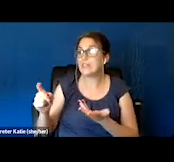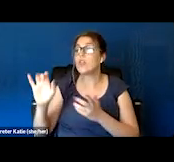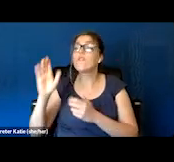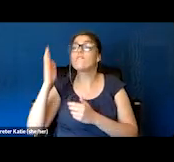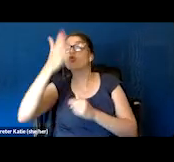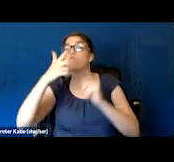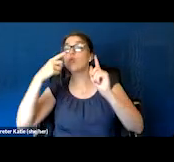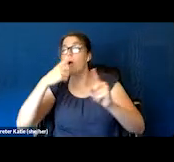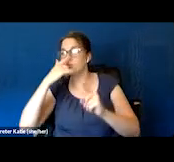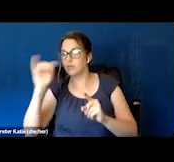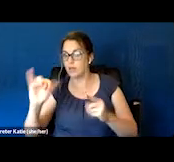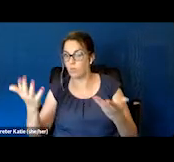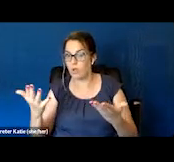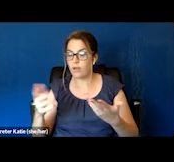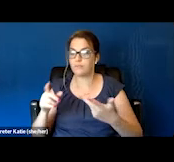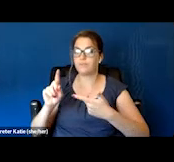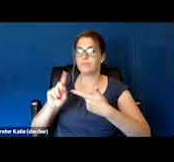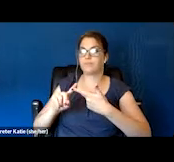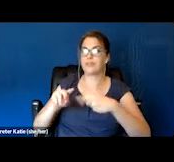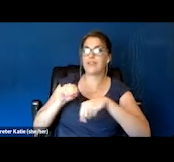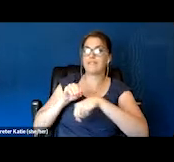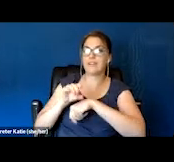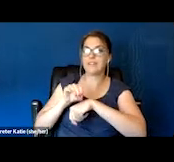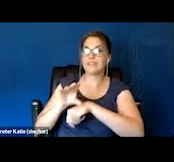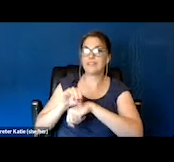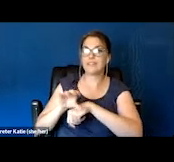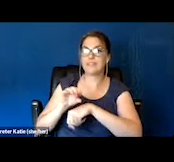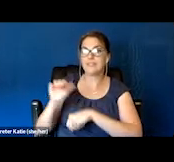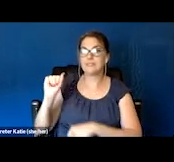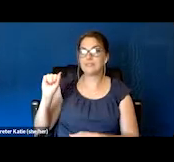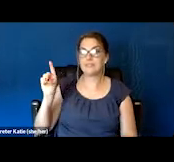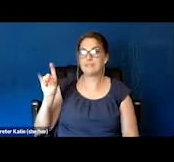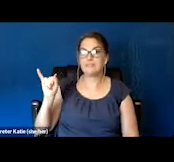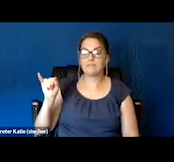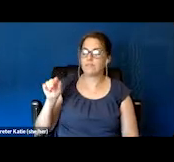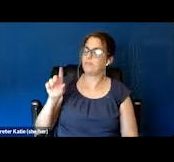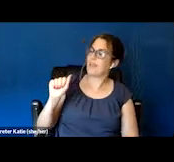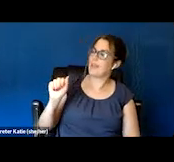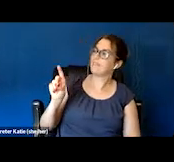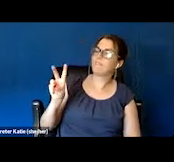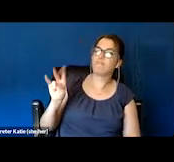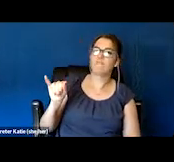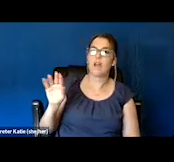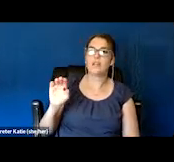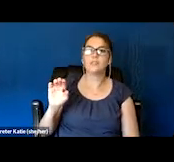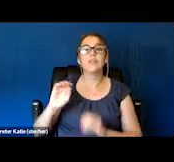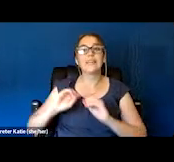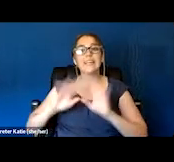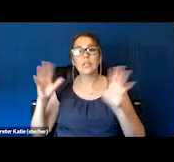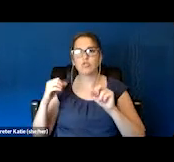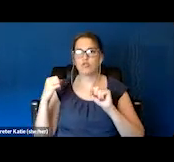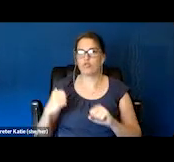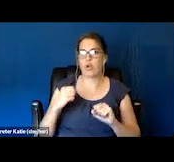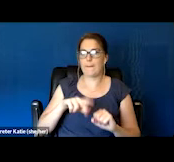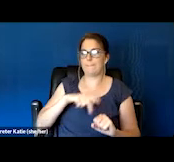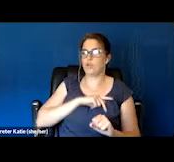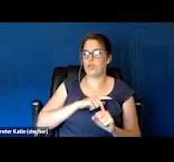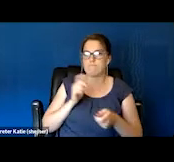You then provide advice in a clear, strong and personalized manner about their options for behavioral healthcare.